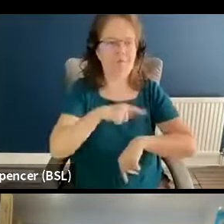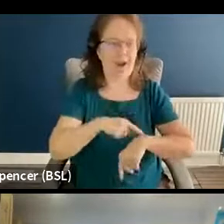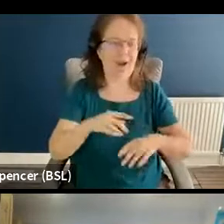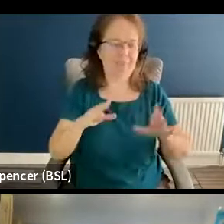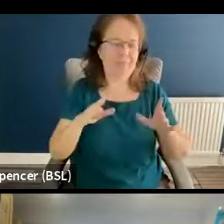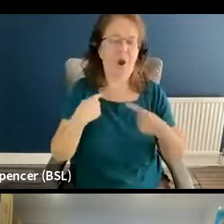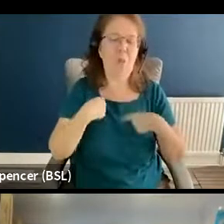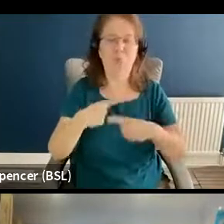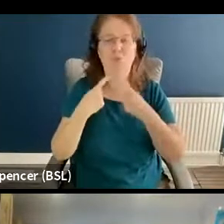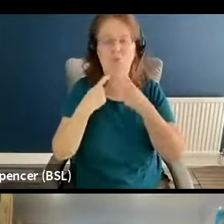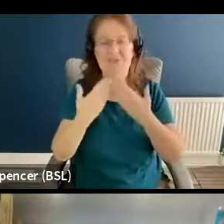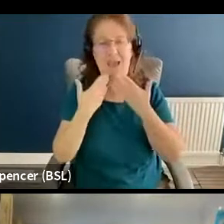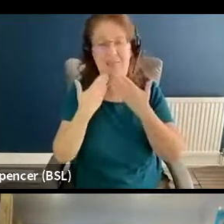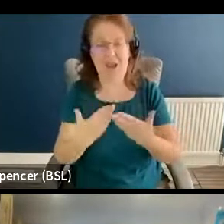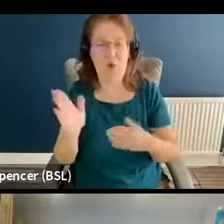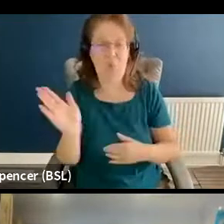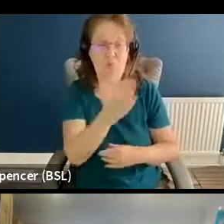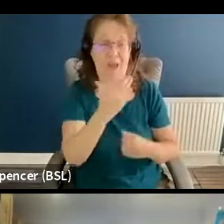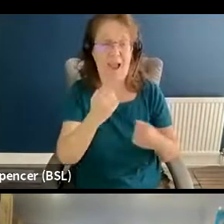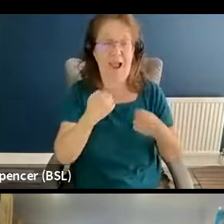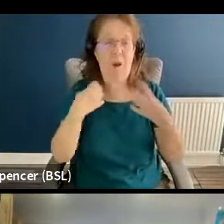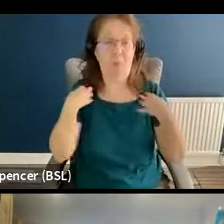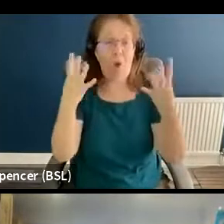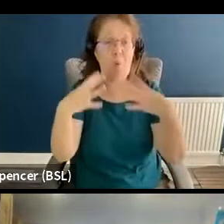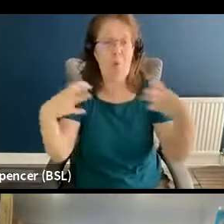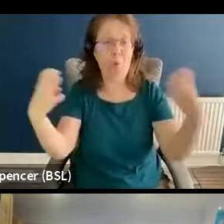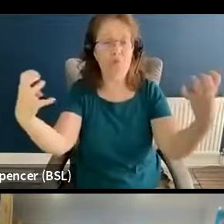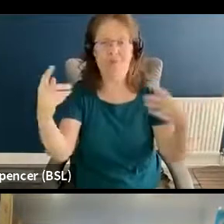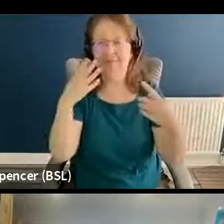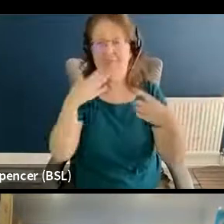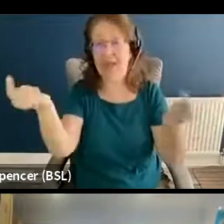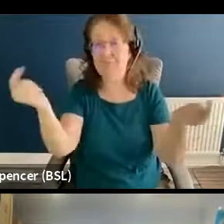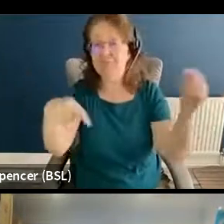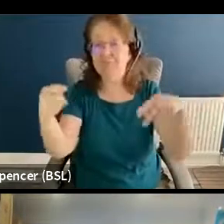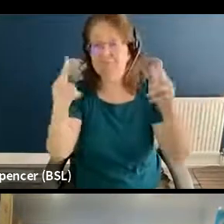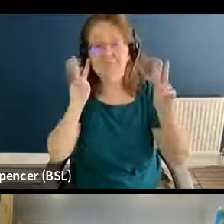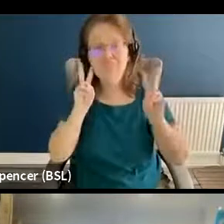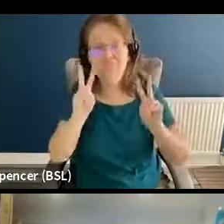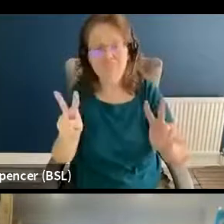I'd like to say thank you to our audience for your time, coming along to our panel,